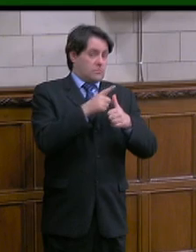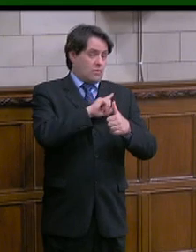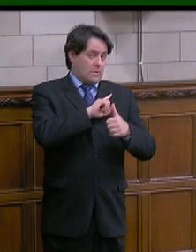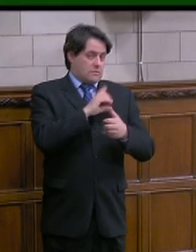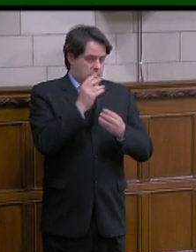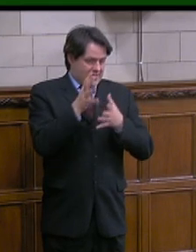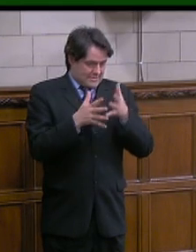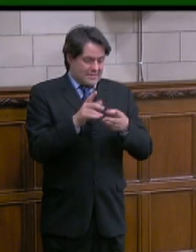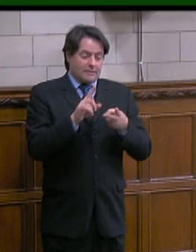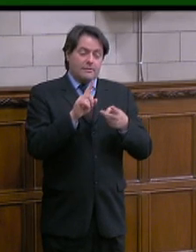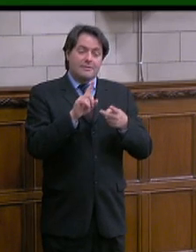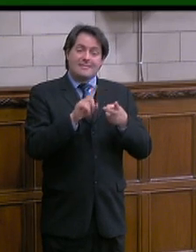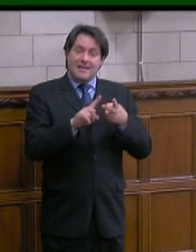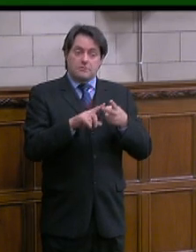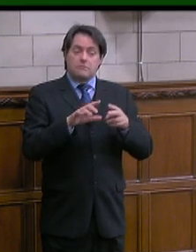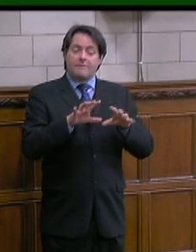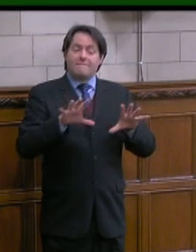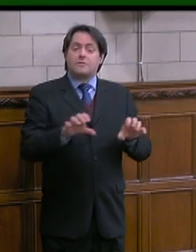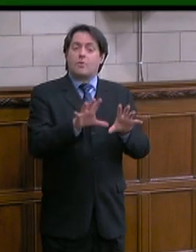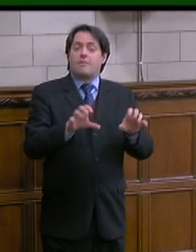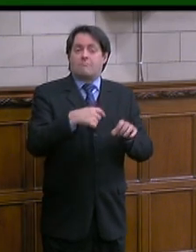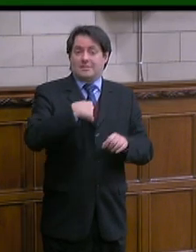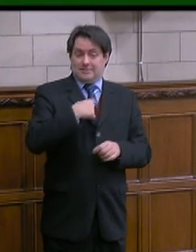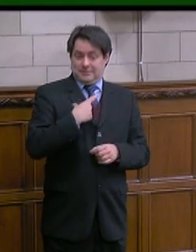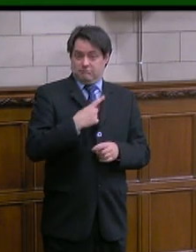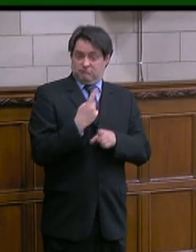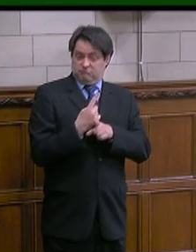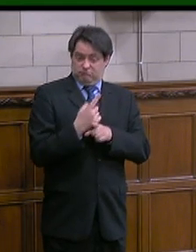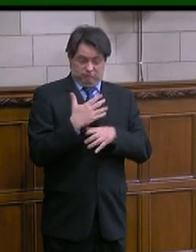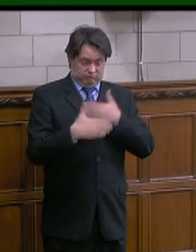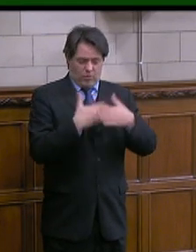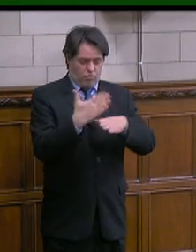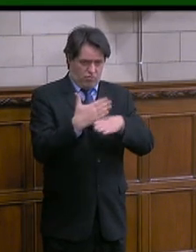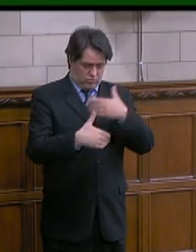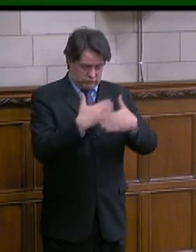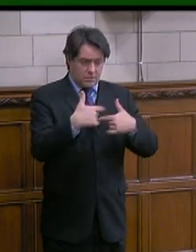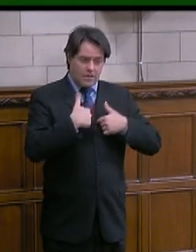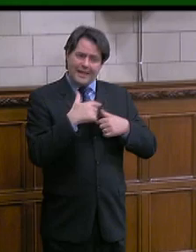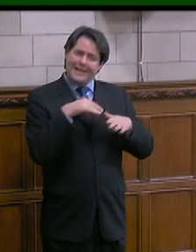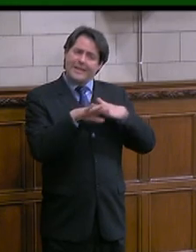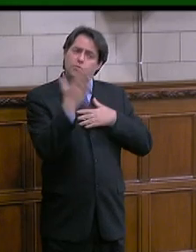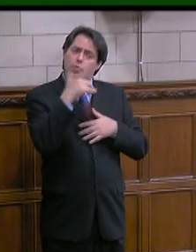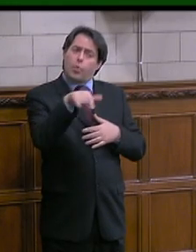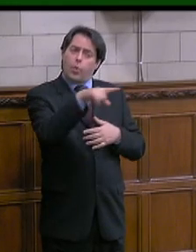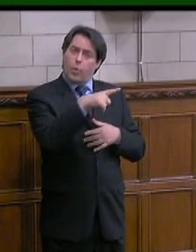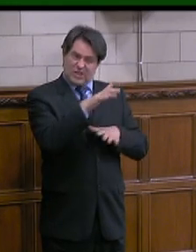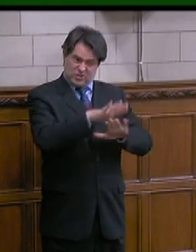My second was that I was a physiotherapist in a school where children signed and they were teaching me.